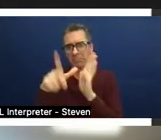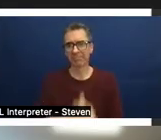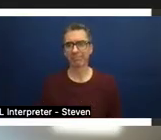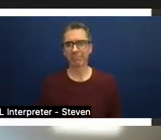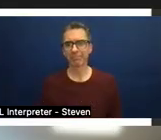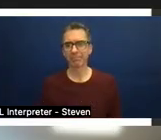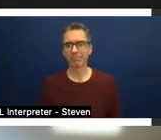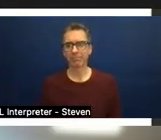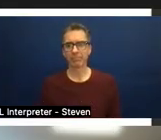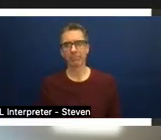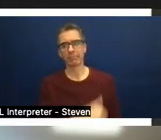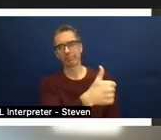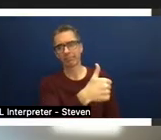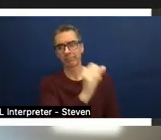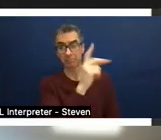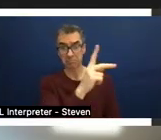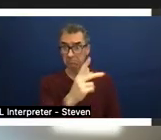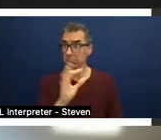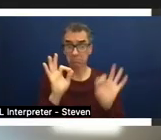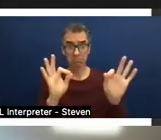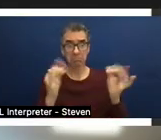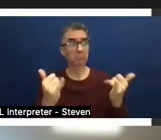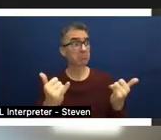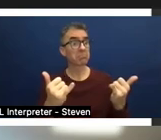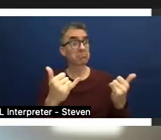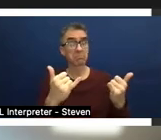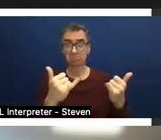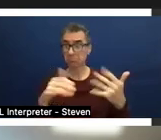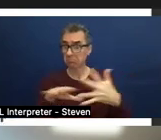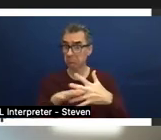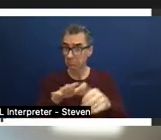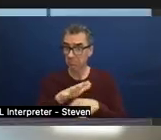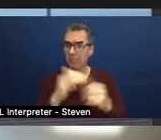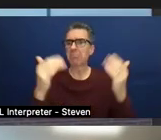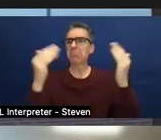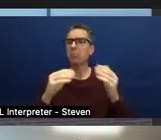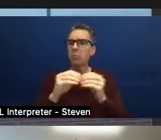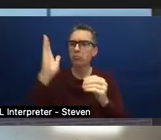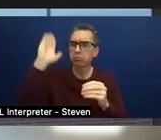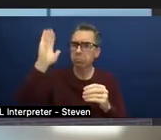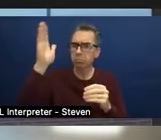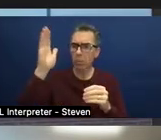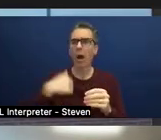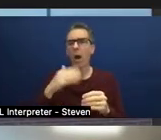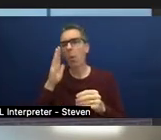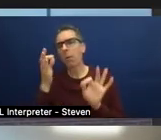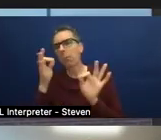All right. I think we can keep going with the presentation for now and I'll keep a look on the chat for any other questions. Okay.